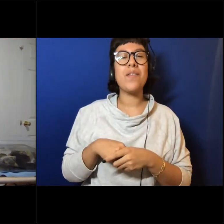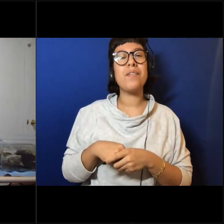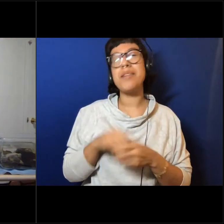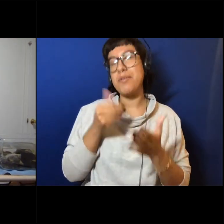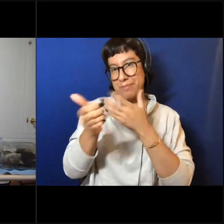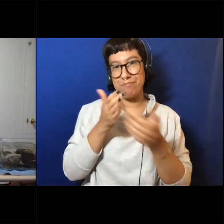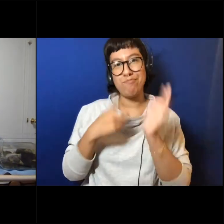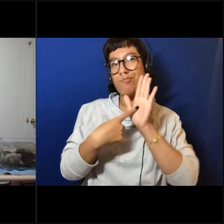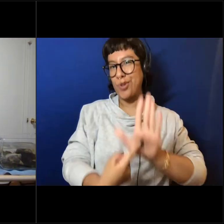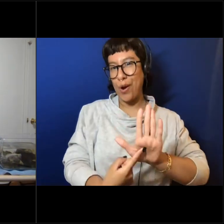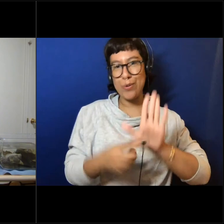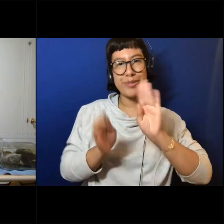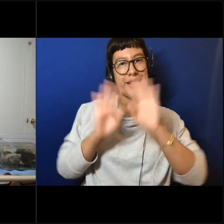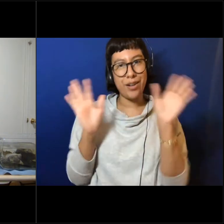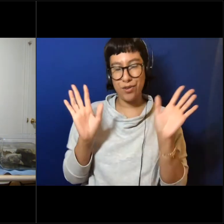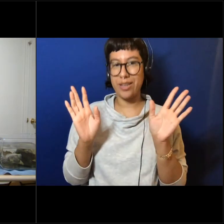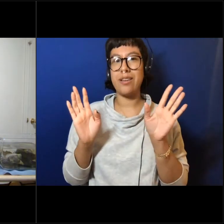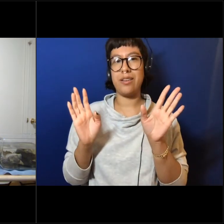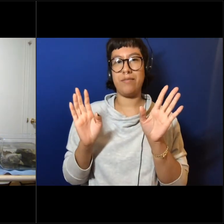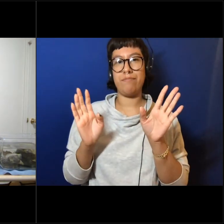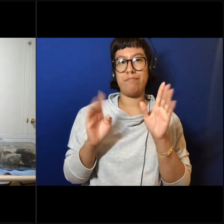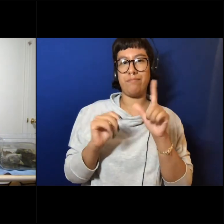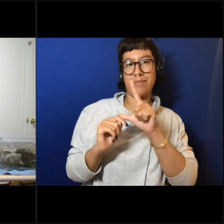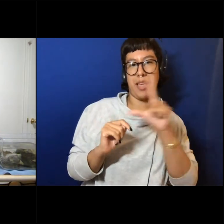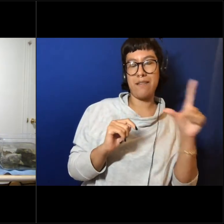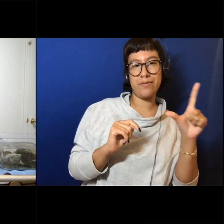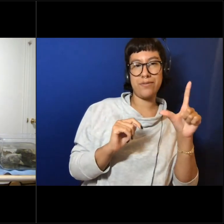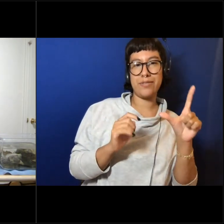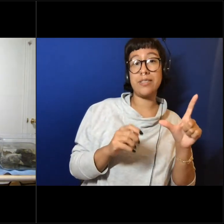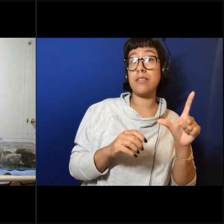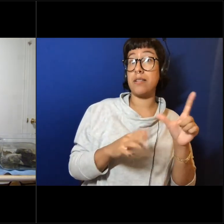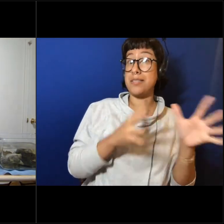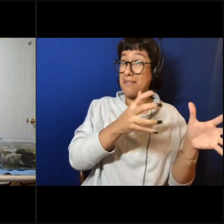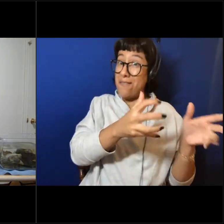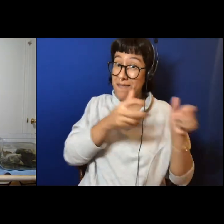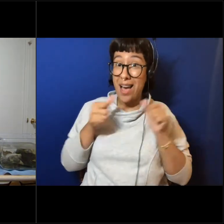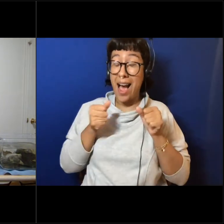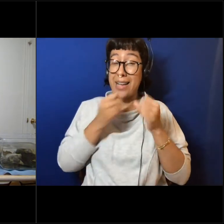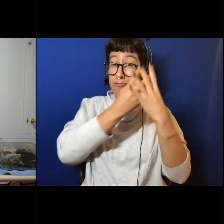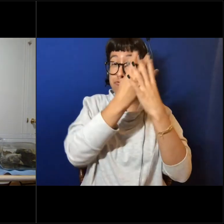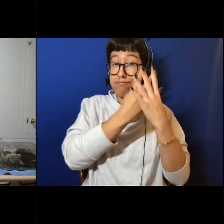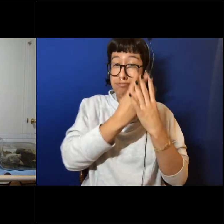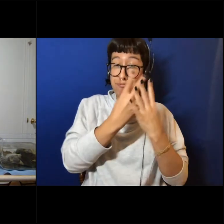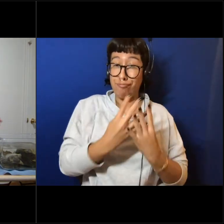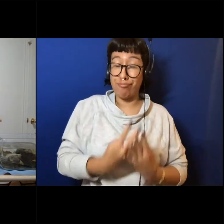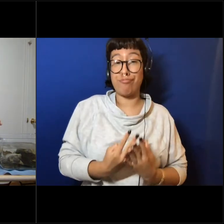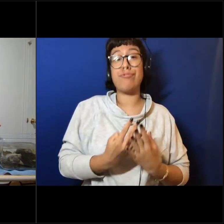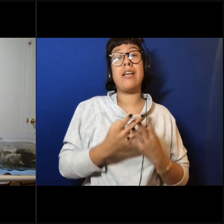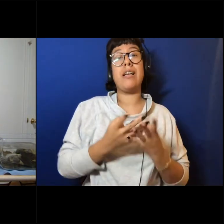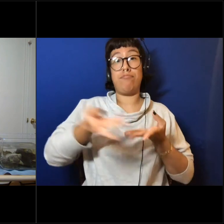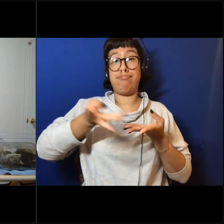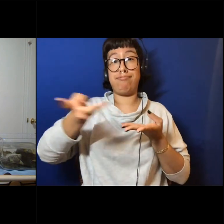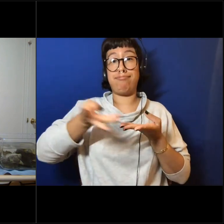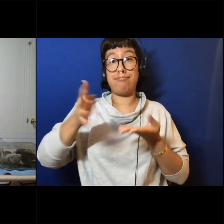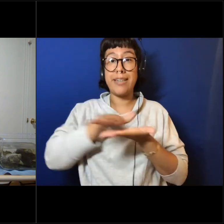It's a really great example of not only how fast oysters can filter, but what kind of huge impacts